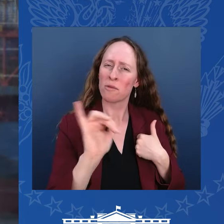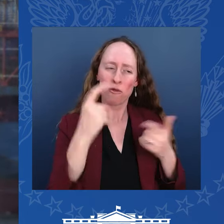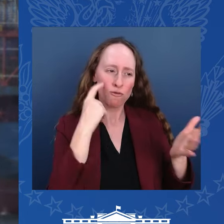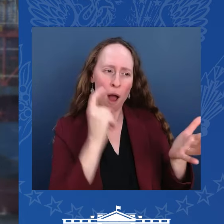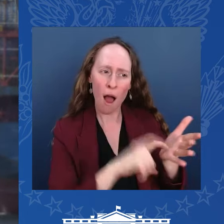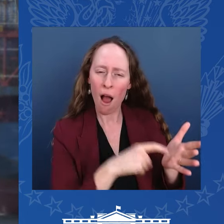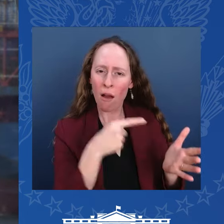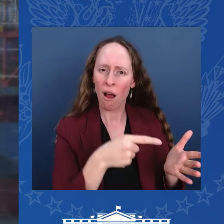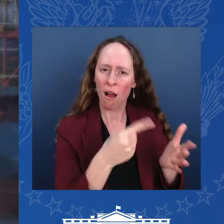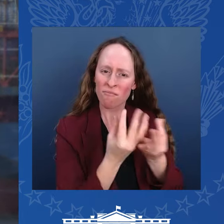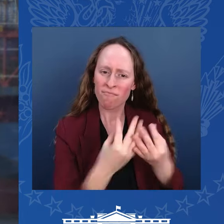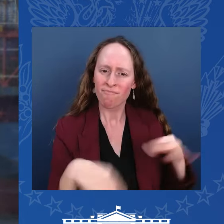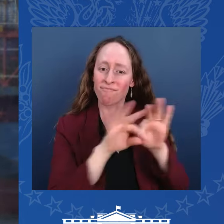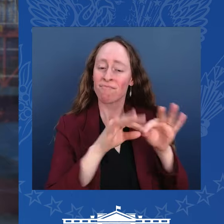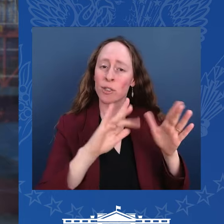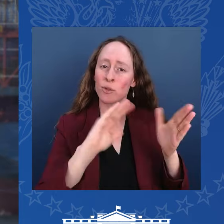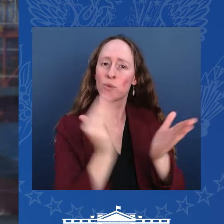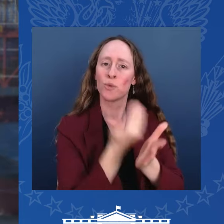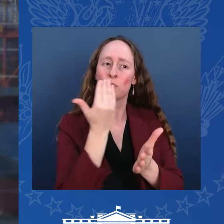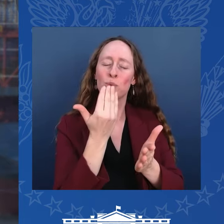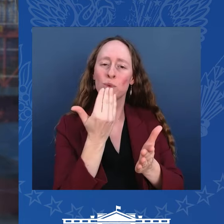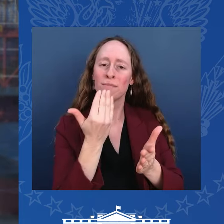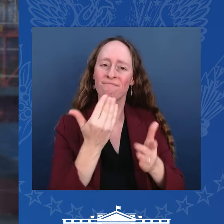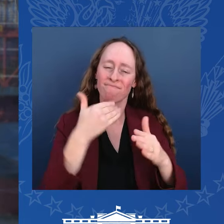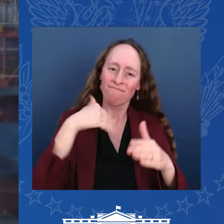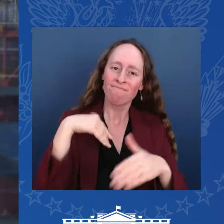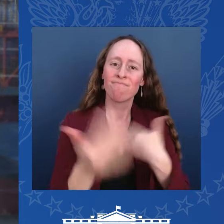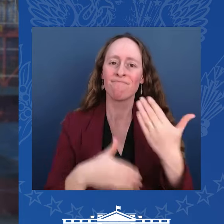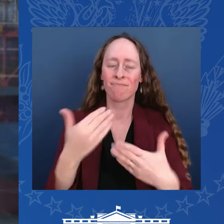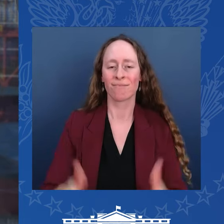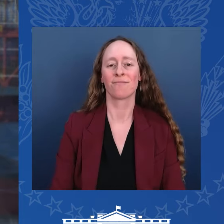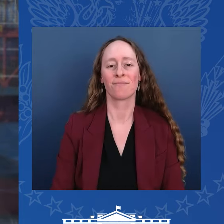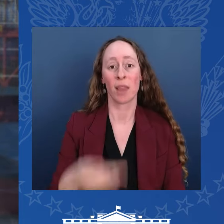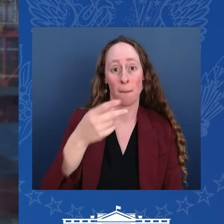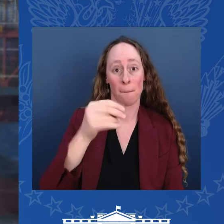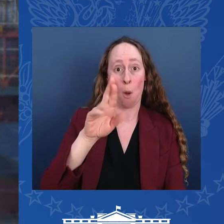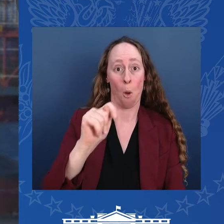The Port of Baltimore is the gateway to America, and we are going to live up to that namesake.